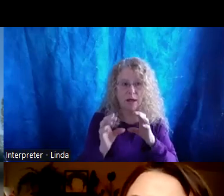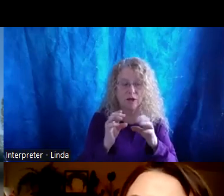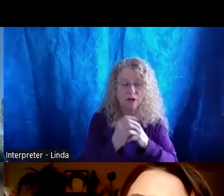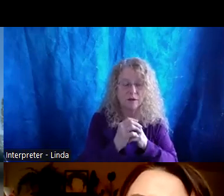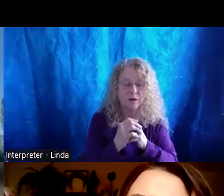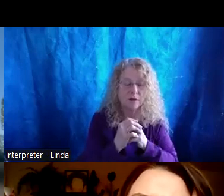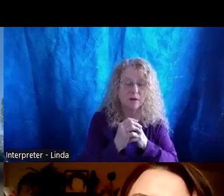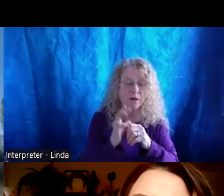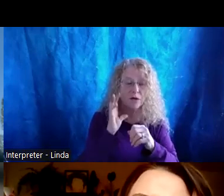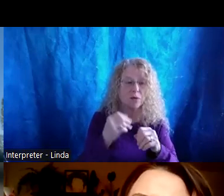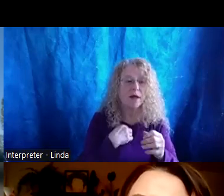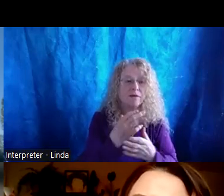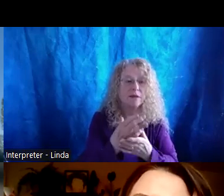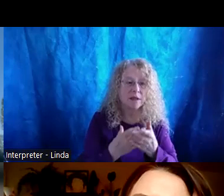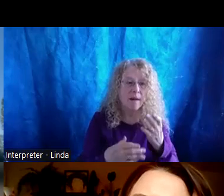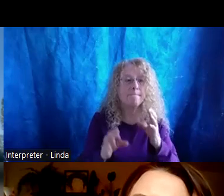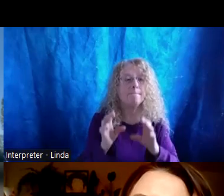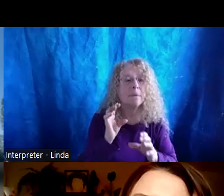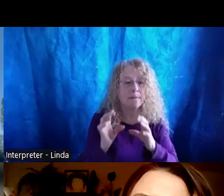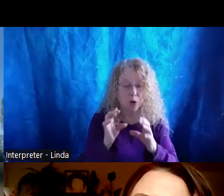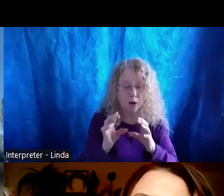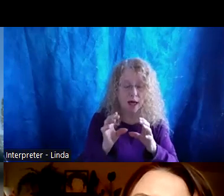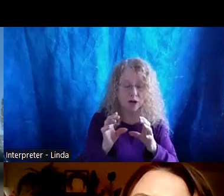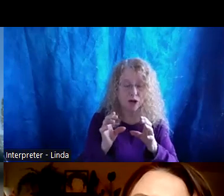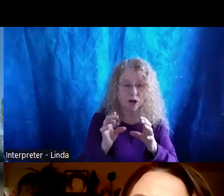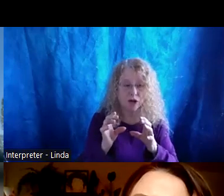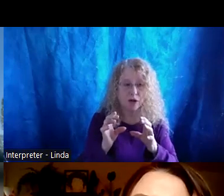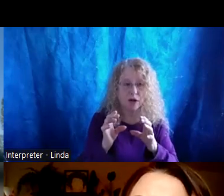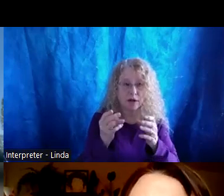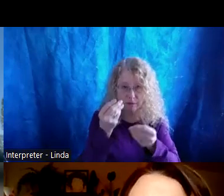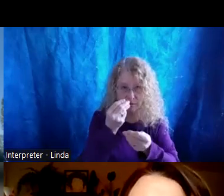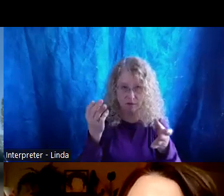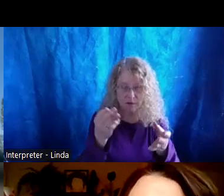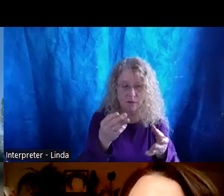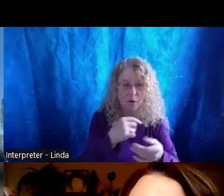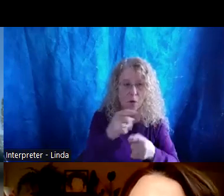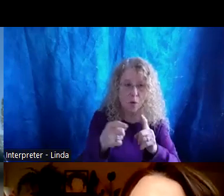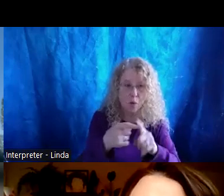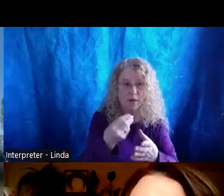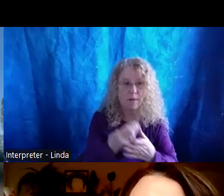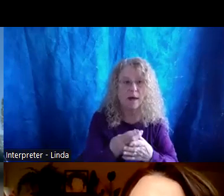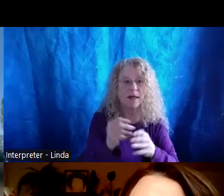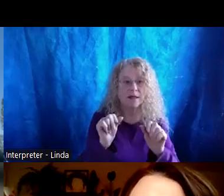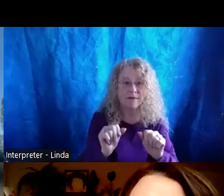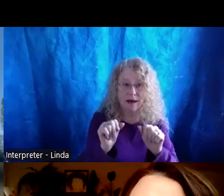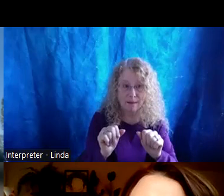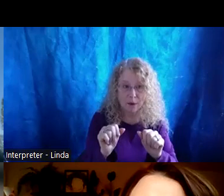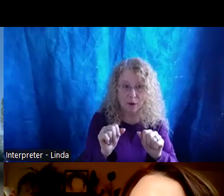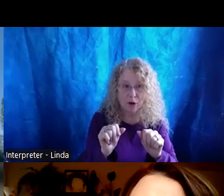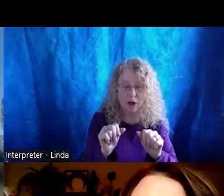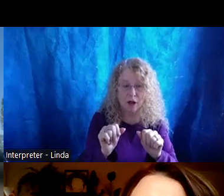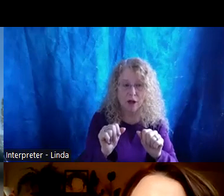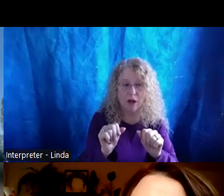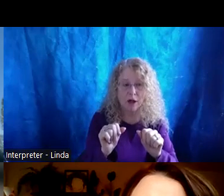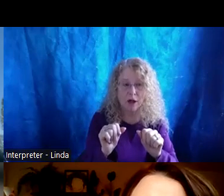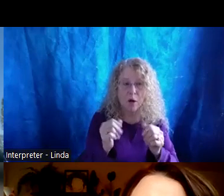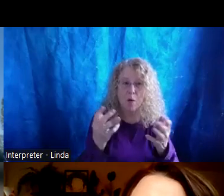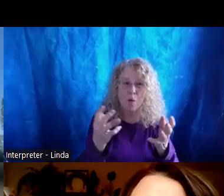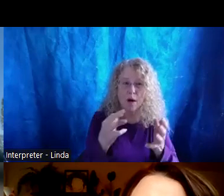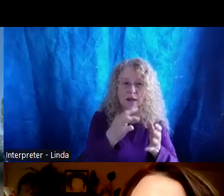SOME COMMUNICATION ON WHEN THE FUNDS ARE AVAILABLE AND WHEN AND HOW -- WHAT THE RULE IS FOR DHS